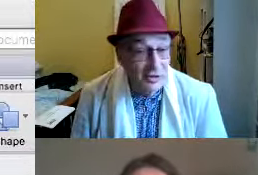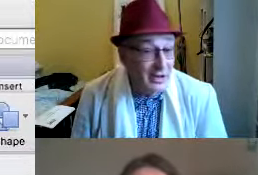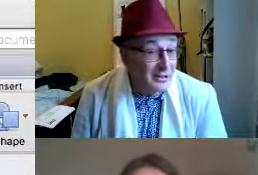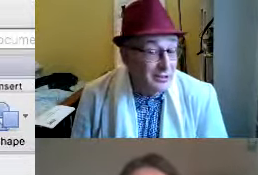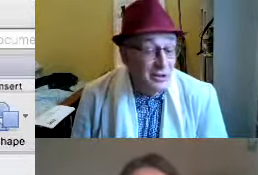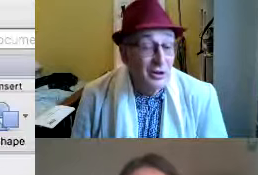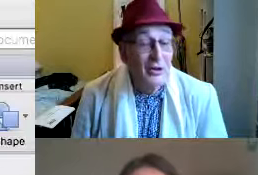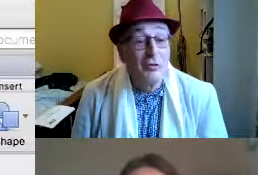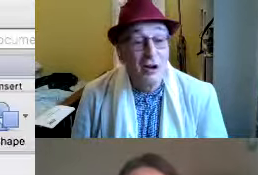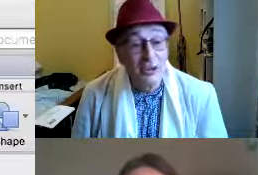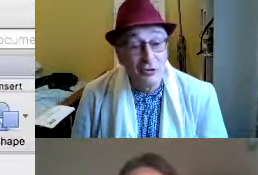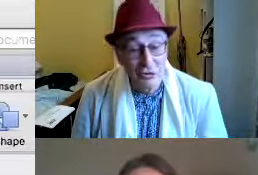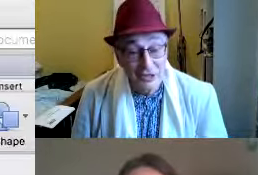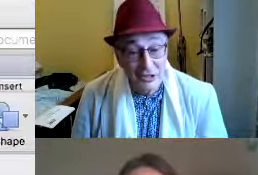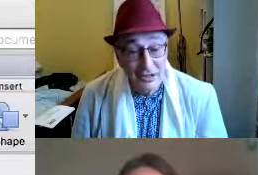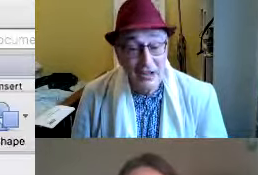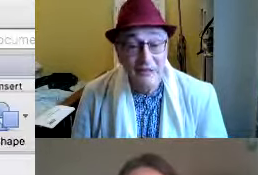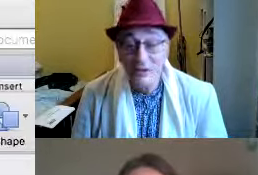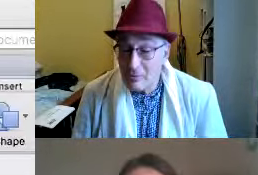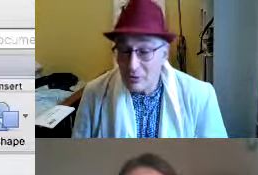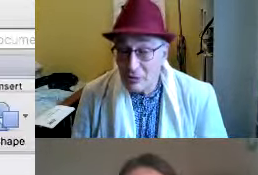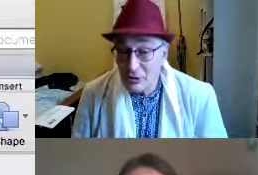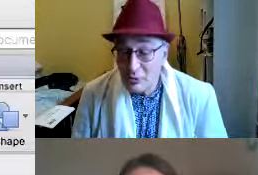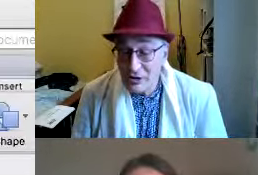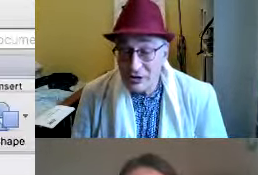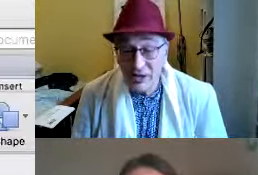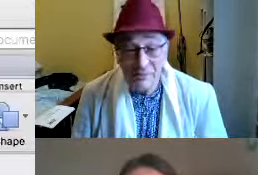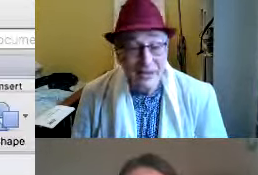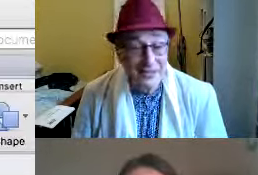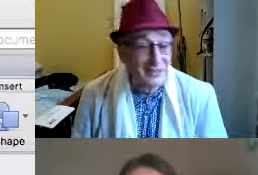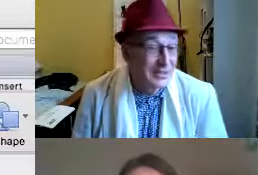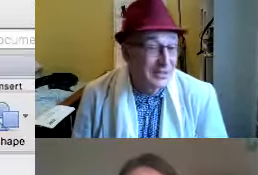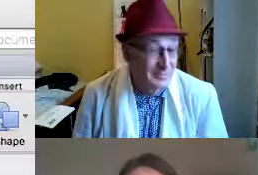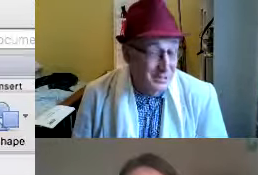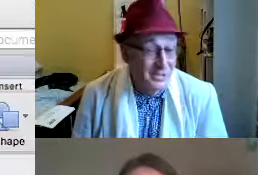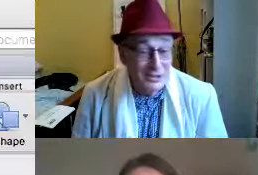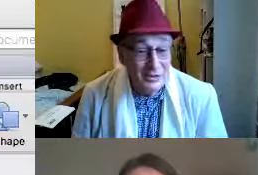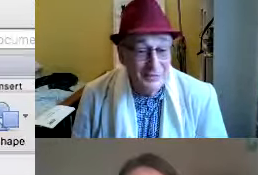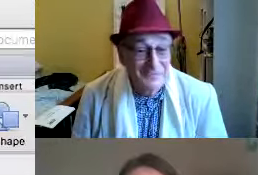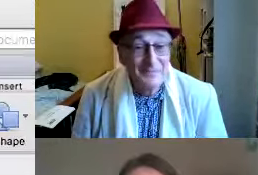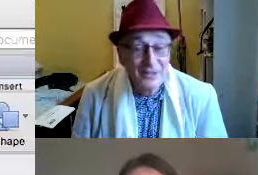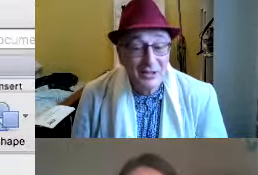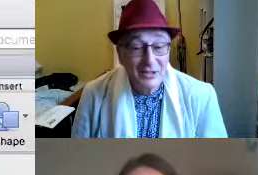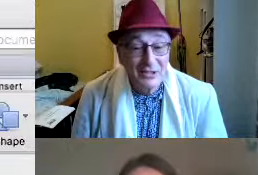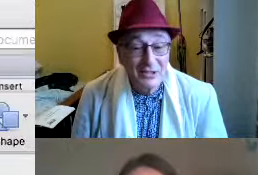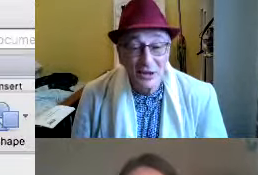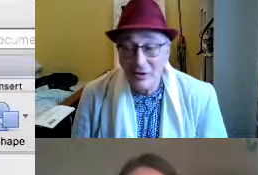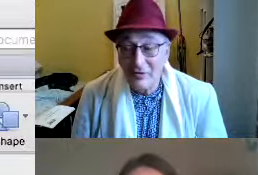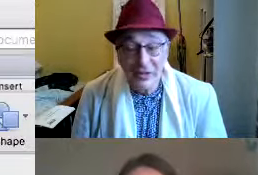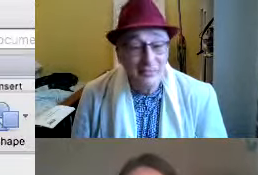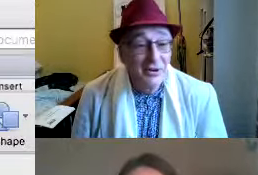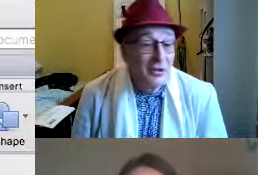ireland interesting gallery they were the first one to come in they so that says a lot for them